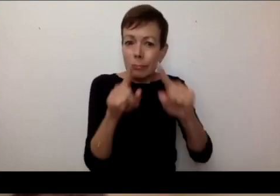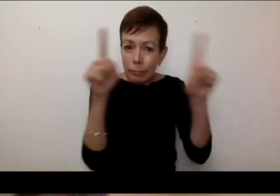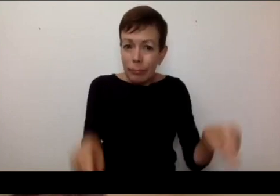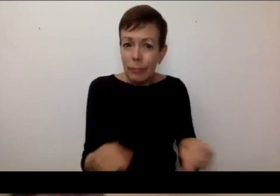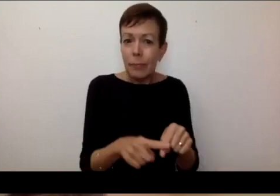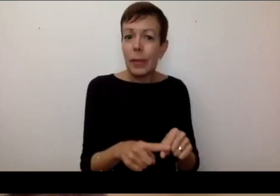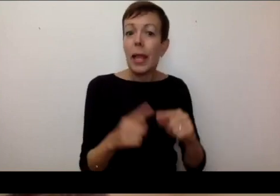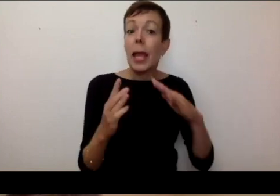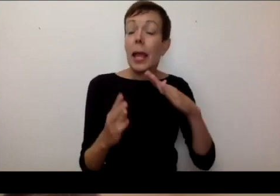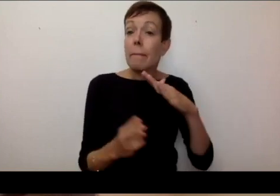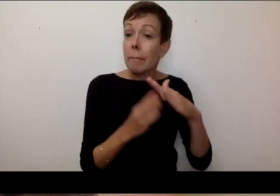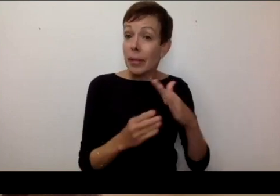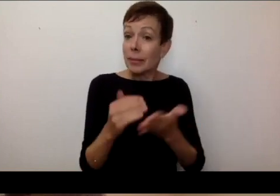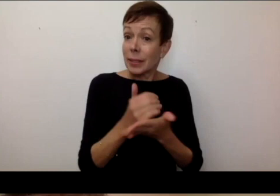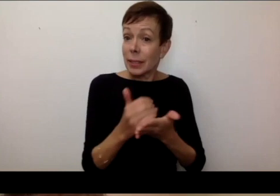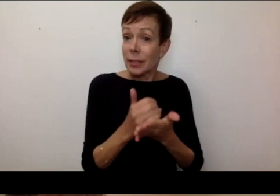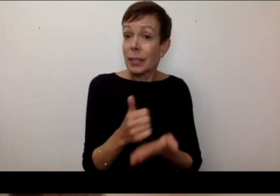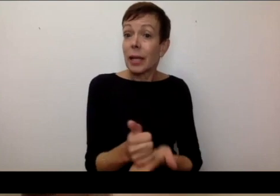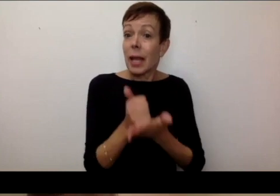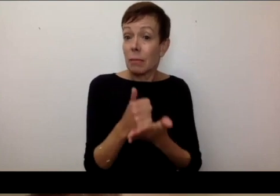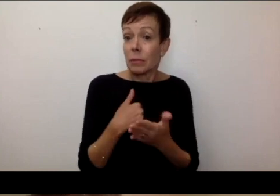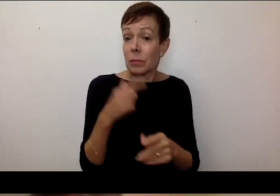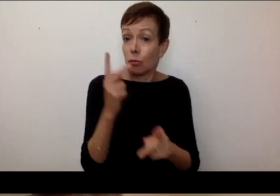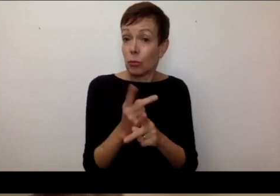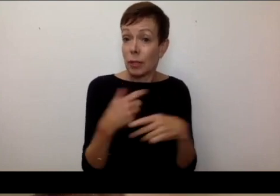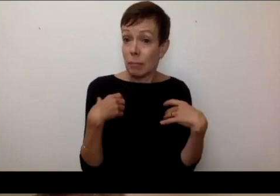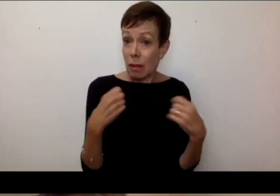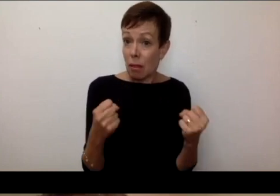stay healthy with good food i'm ill